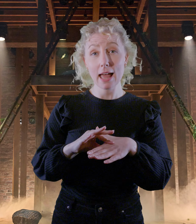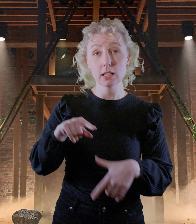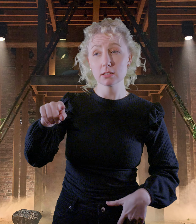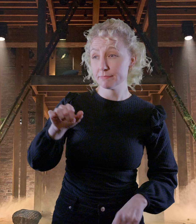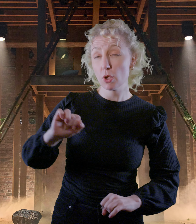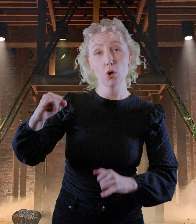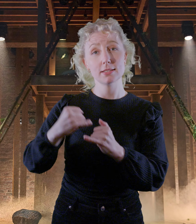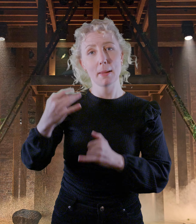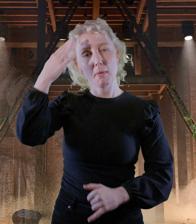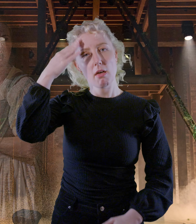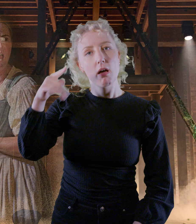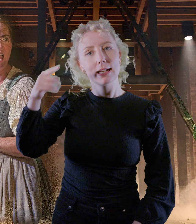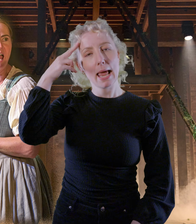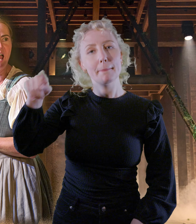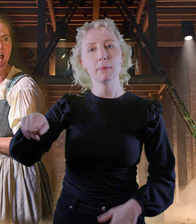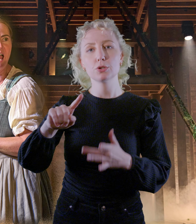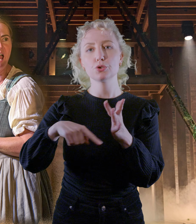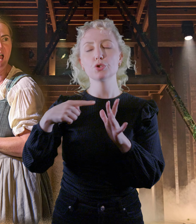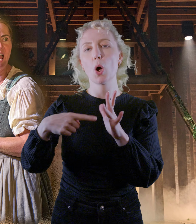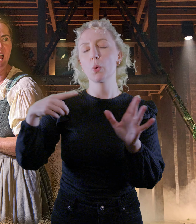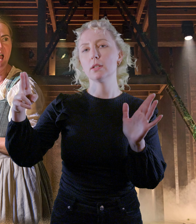Agnes has a stepmother called Joan.